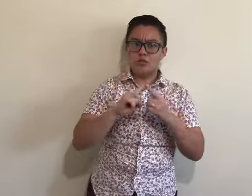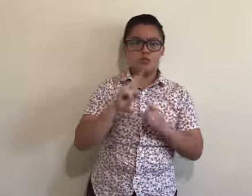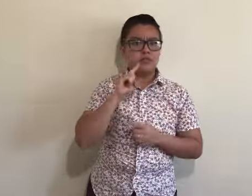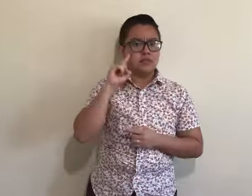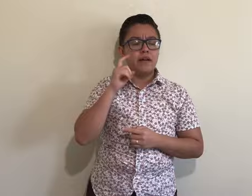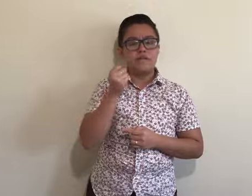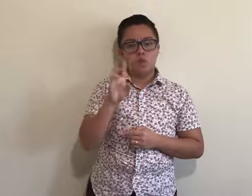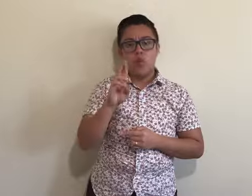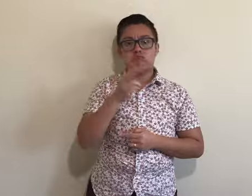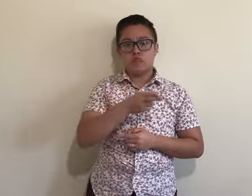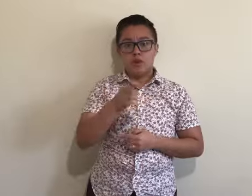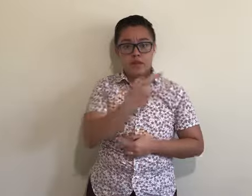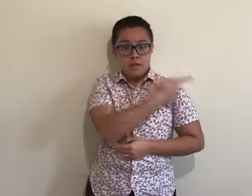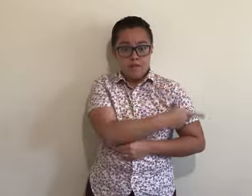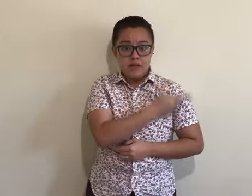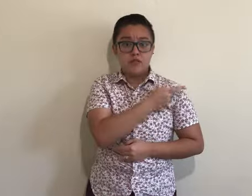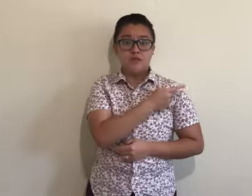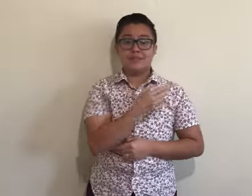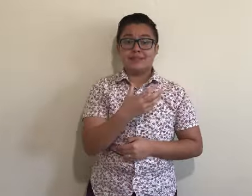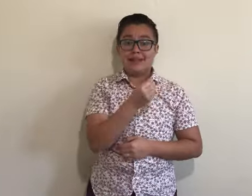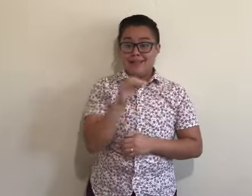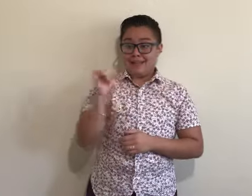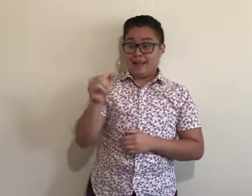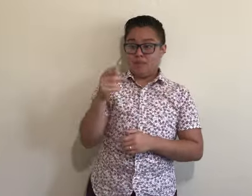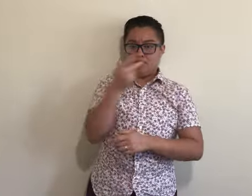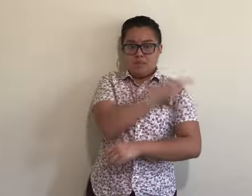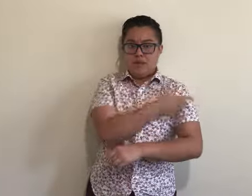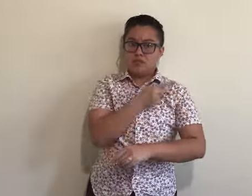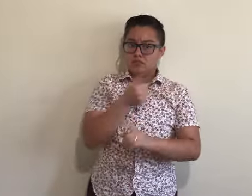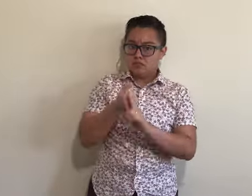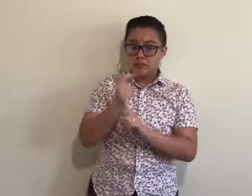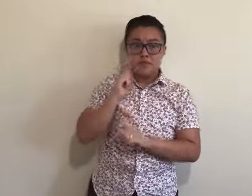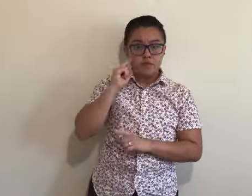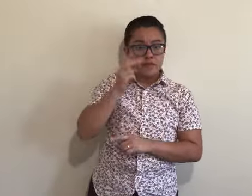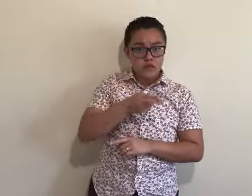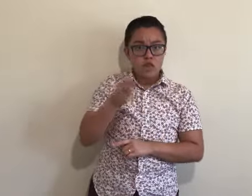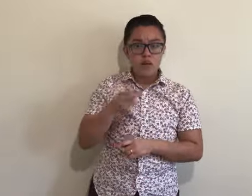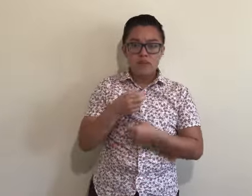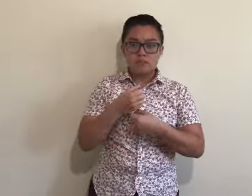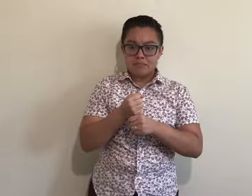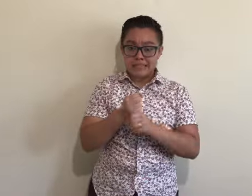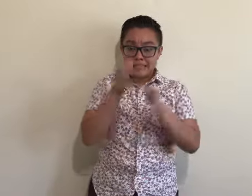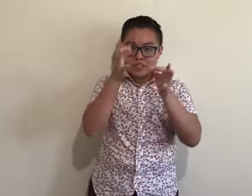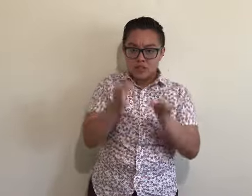to Deaf or Hard of Hearing patients and they can make their own decisions